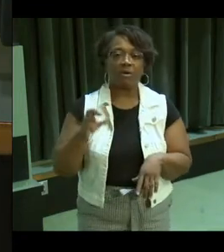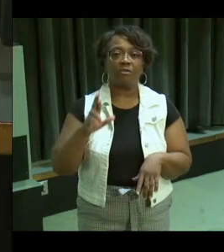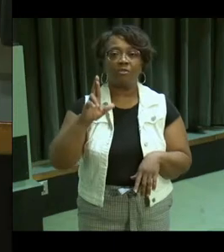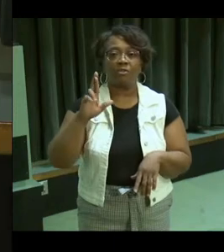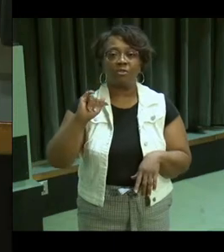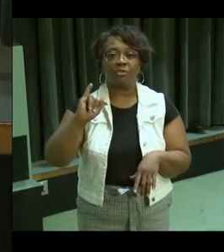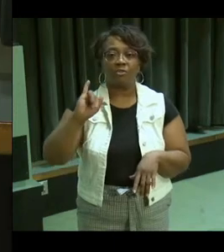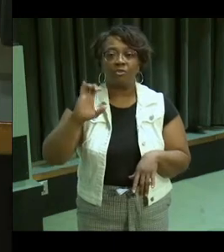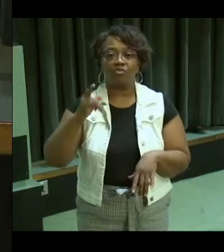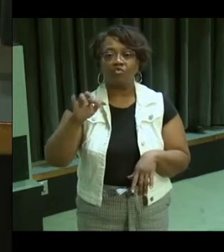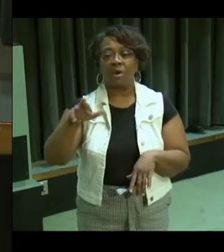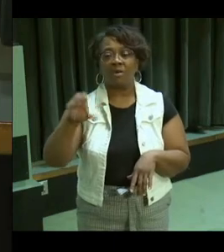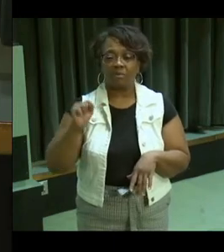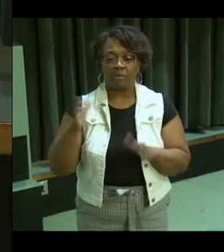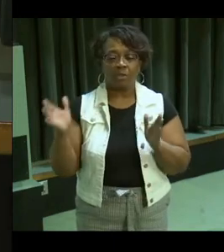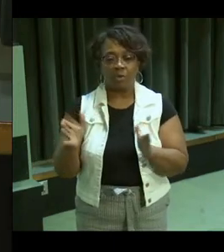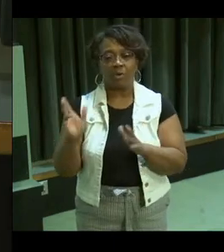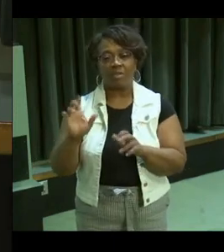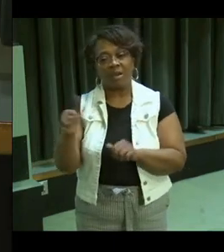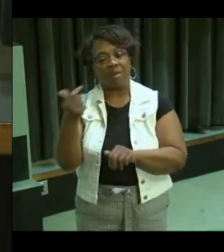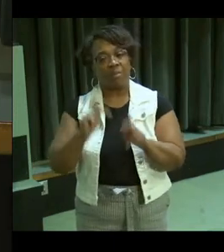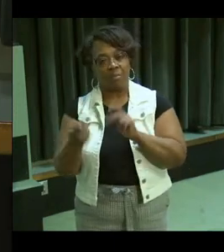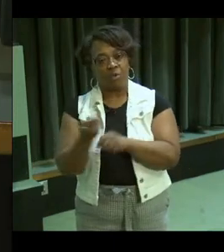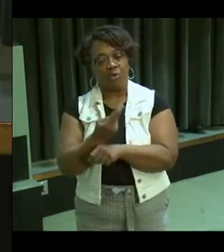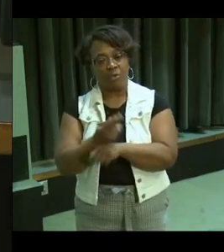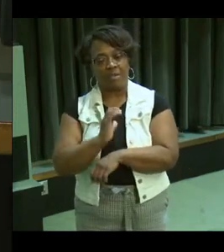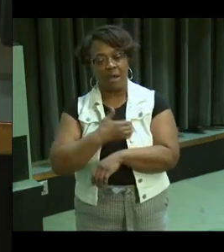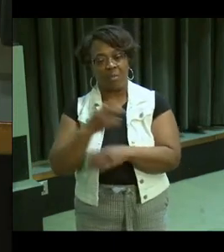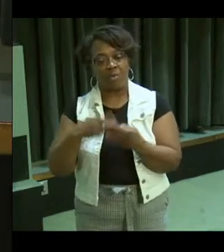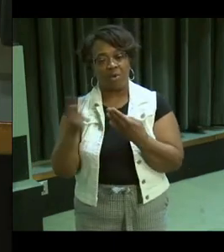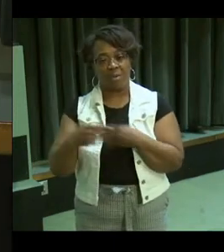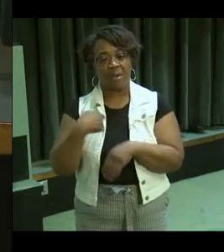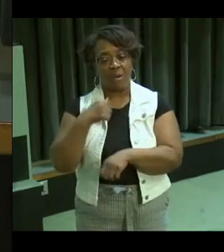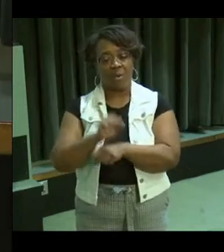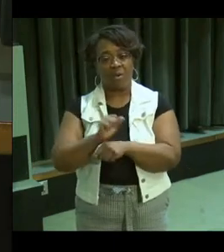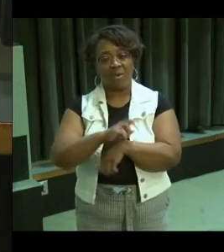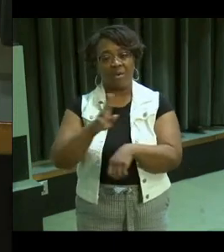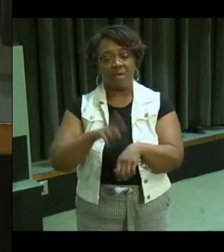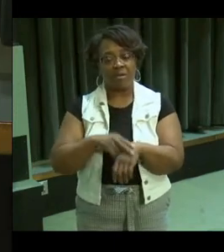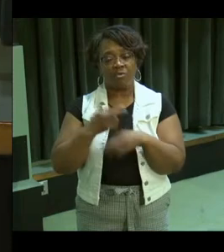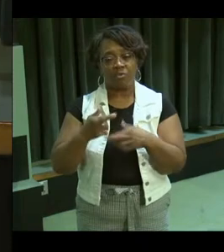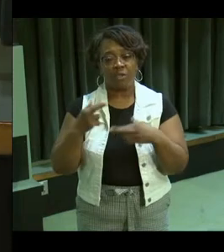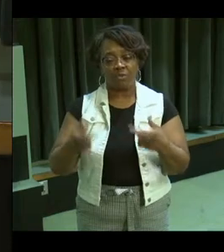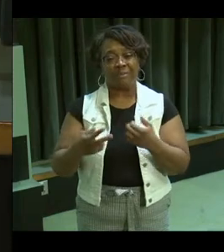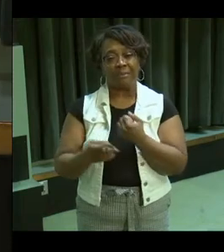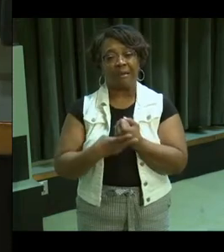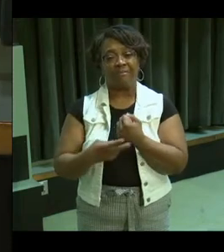try and encourage other folks to use our programs. So I work with